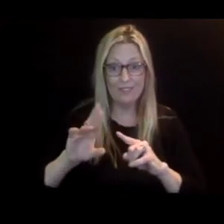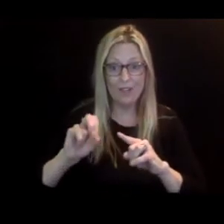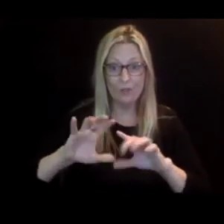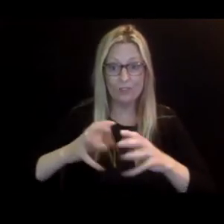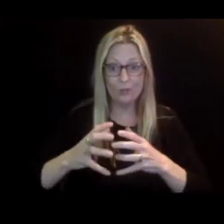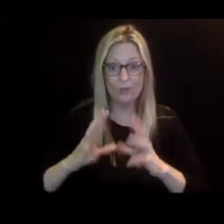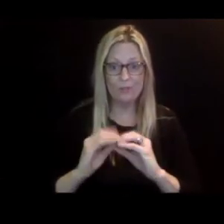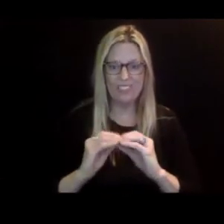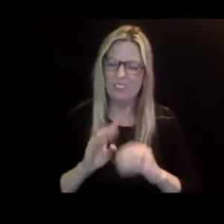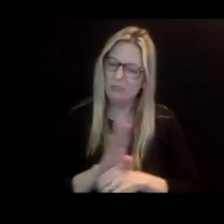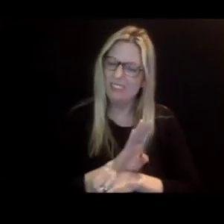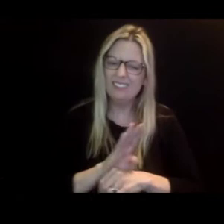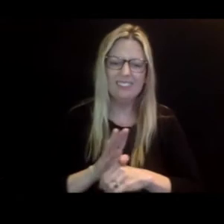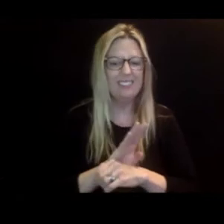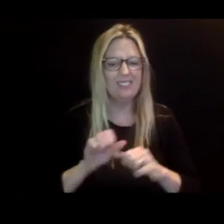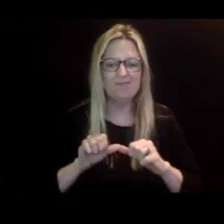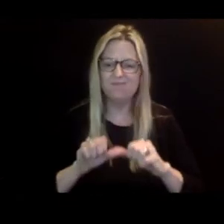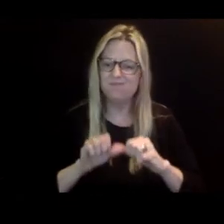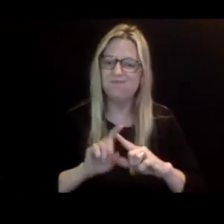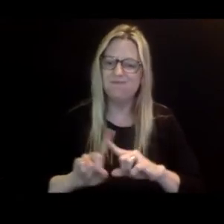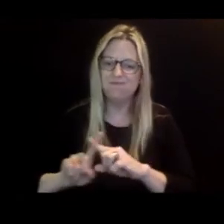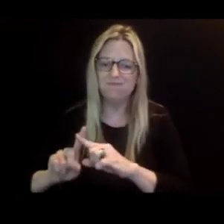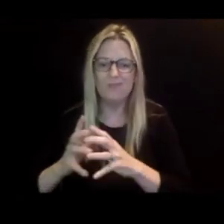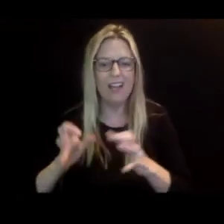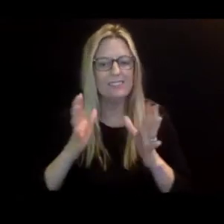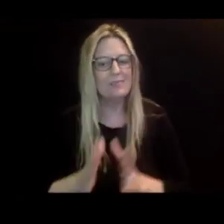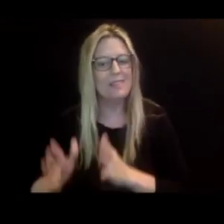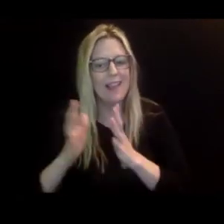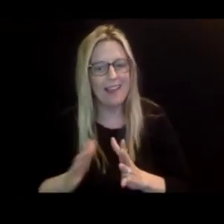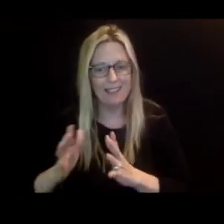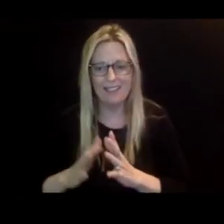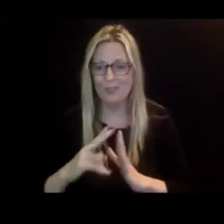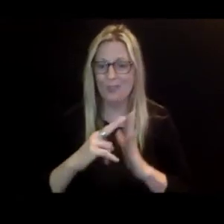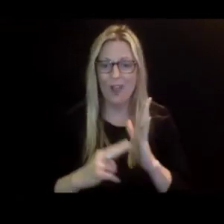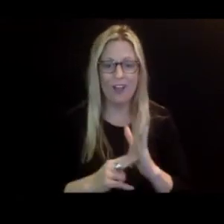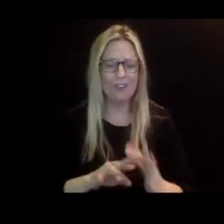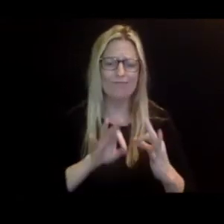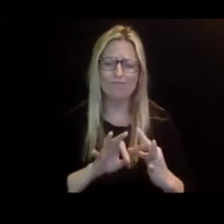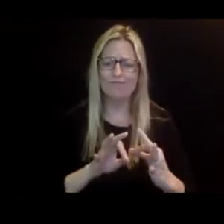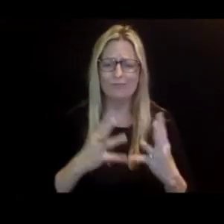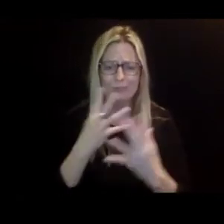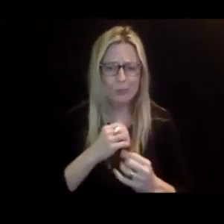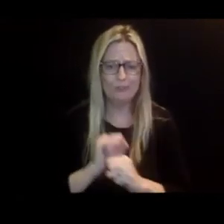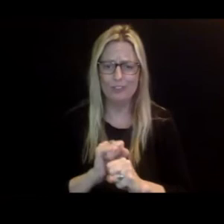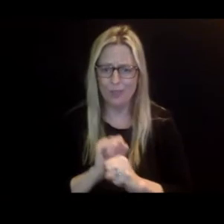keeping us busy, lot of planning and the contractors are doing a beautiful job. It’s been a pleasure